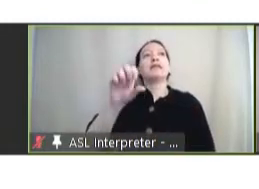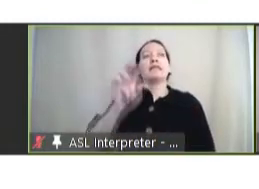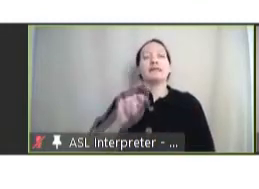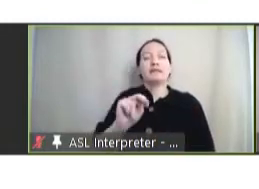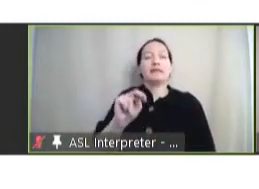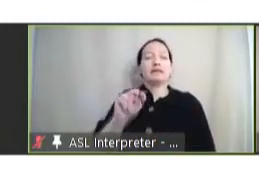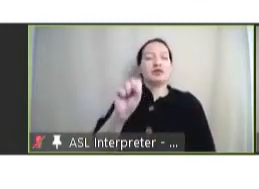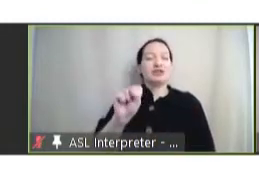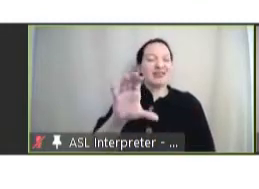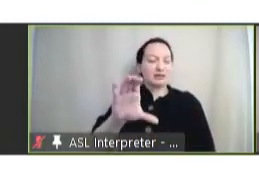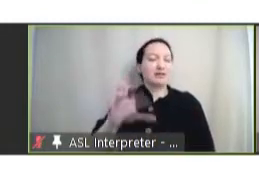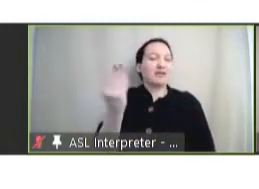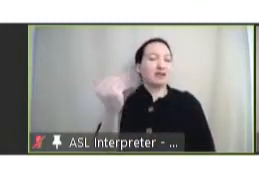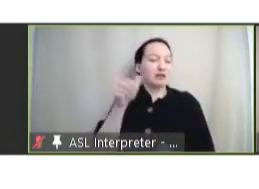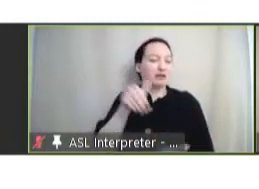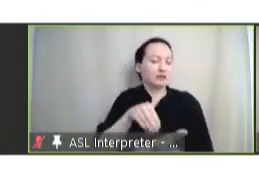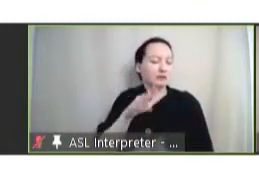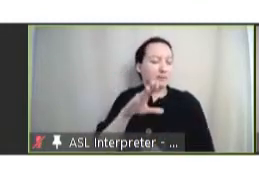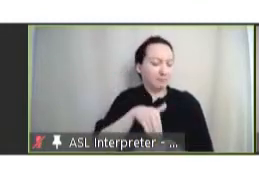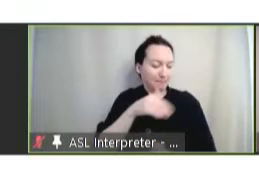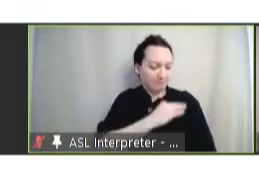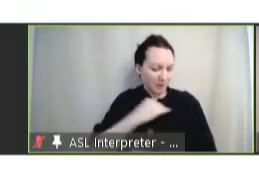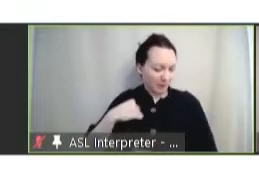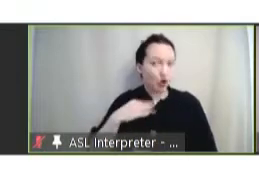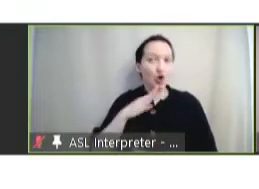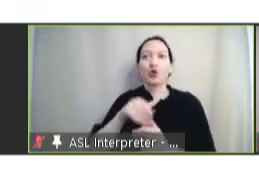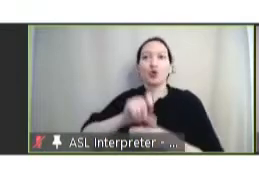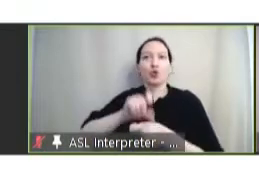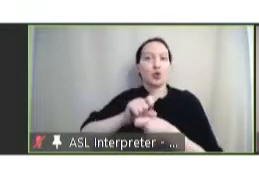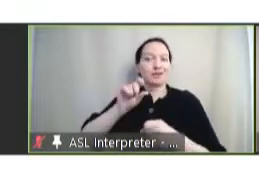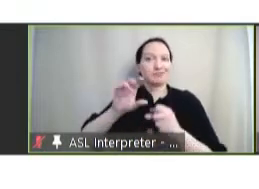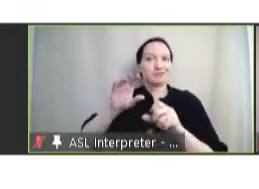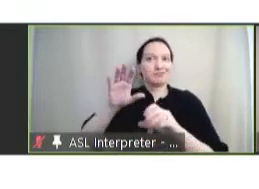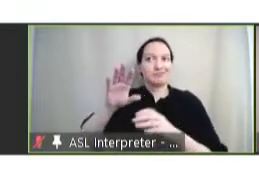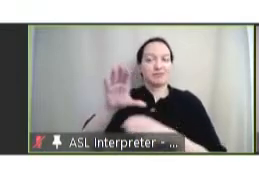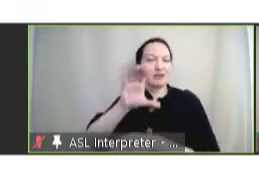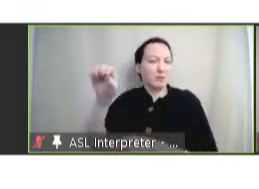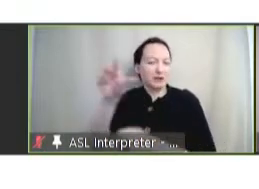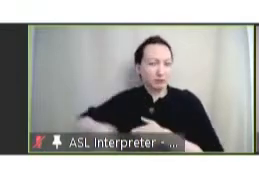of our 15,000 numbers, which are all workplaces around the U.S. but also, I lead an organization